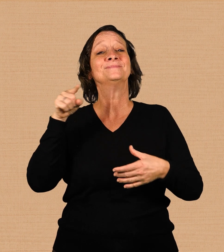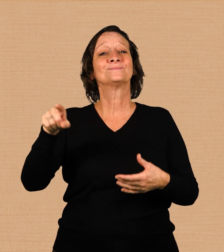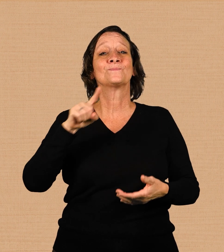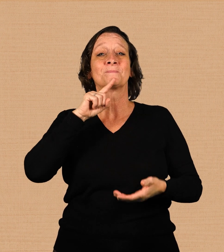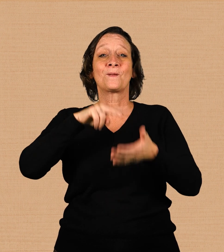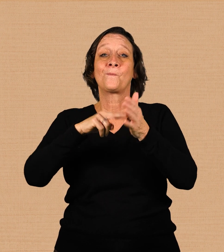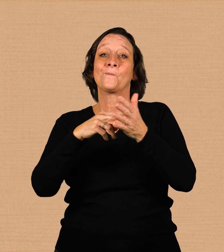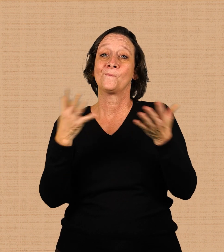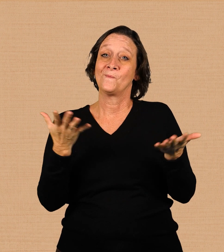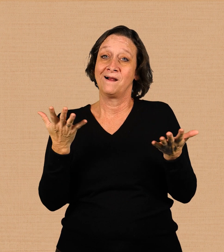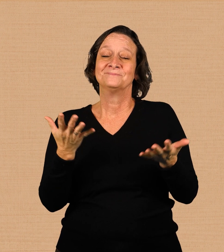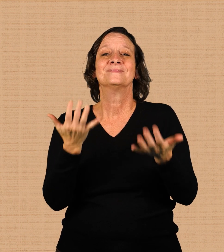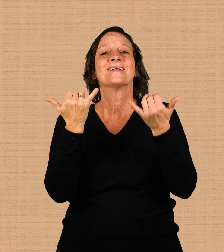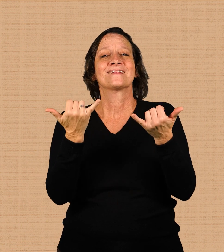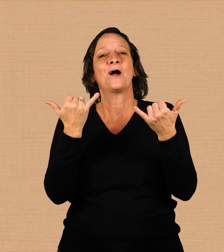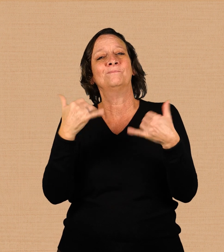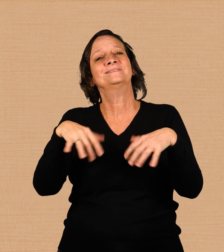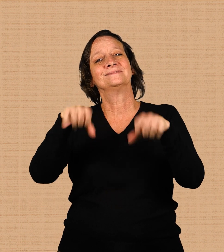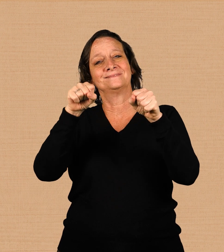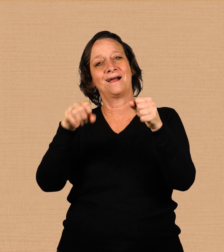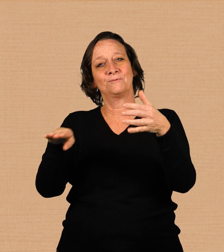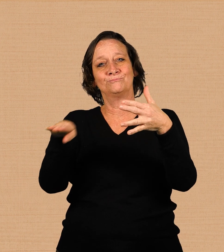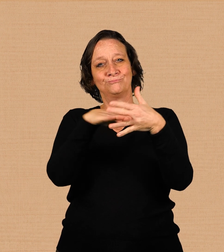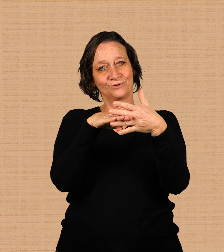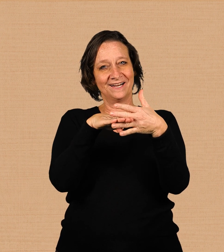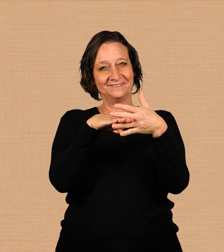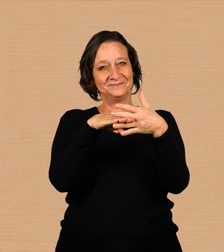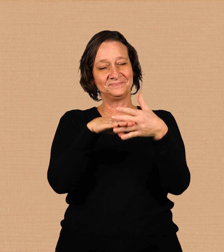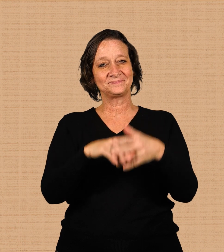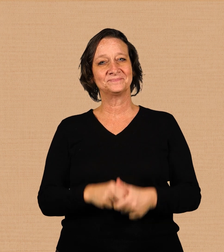she really means that it’s time to take a break.